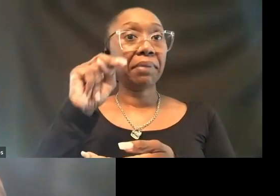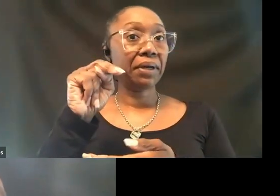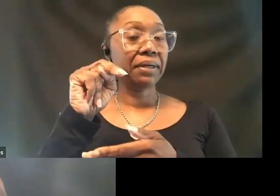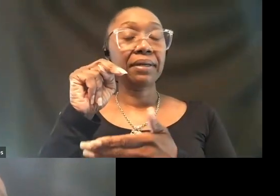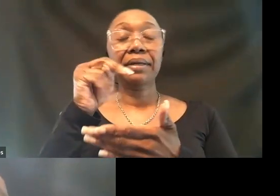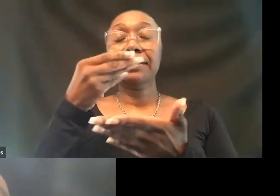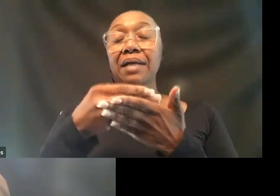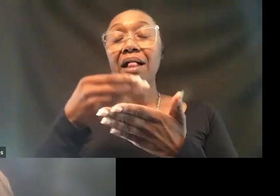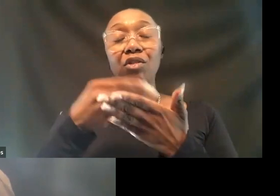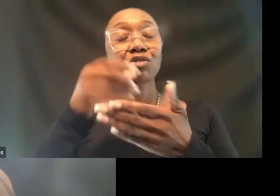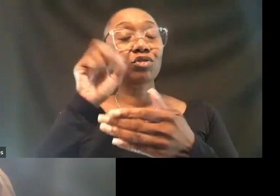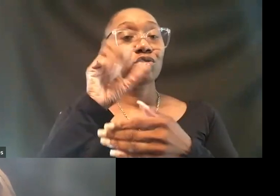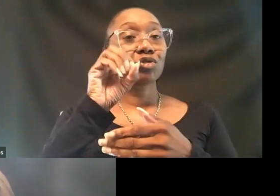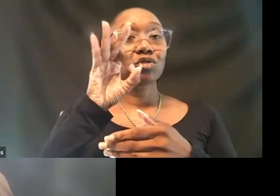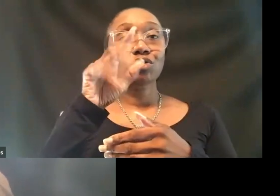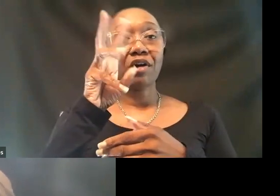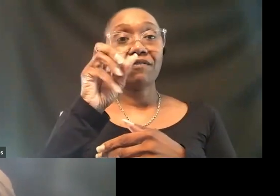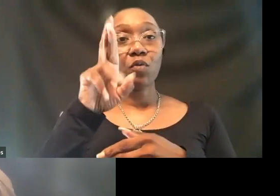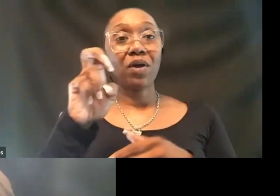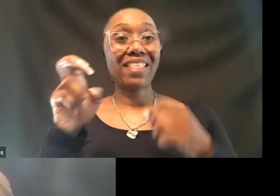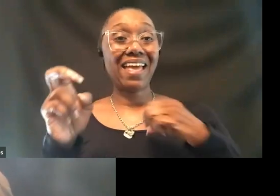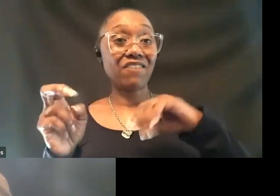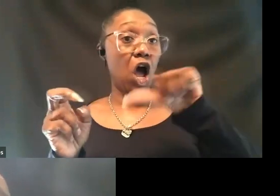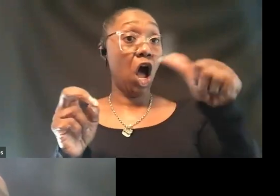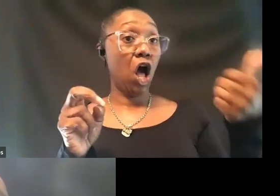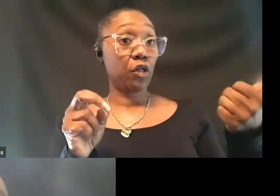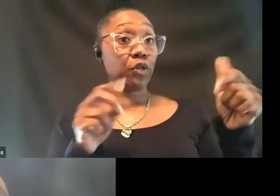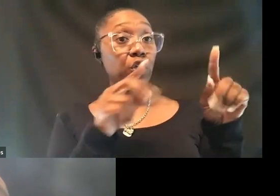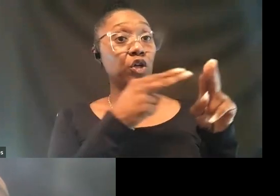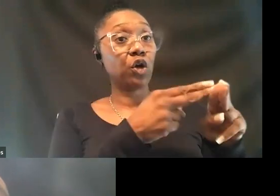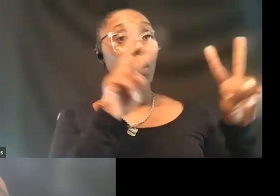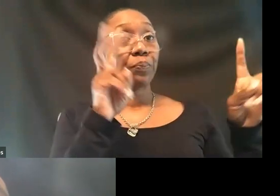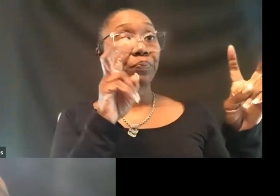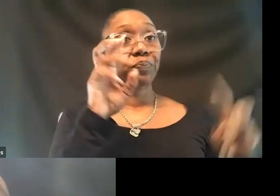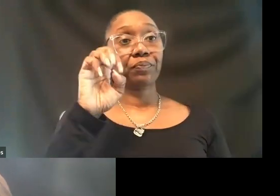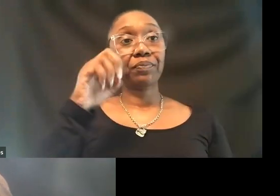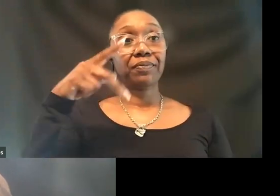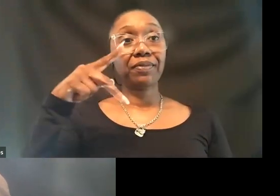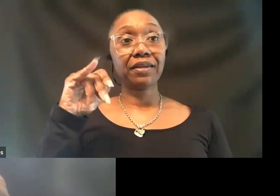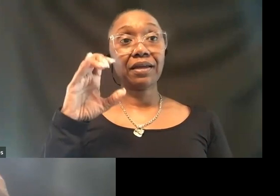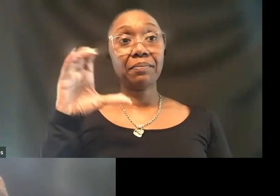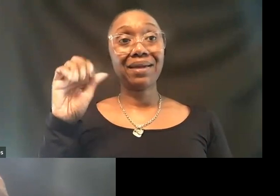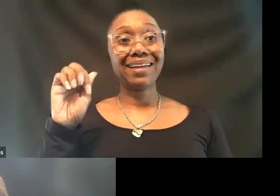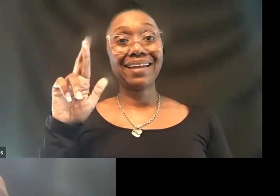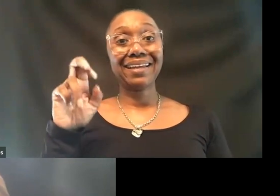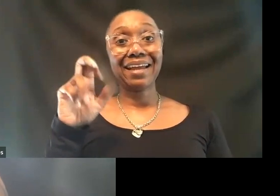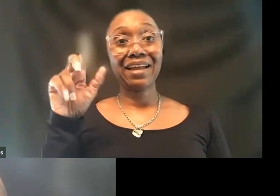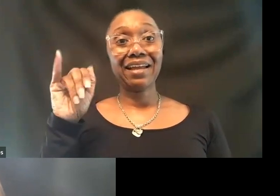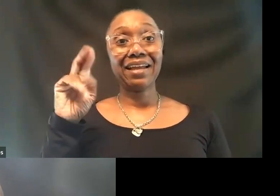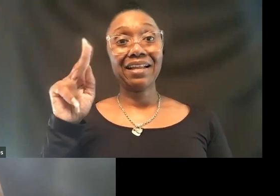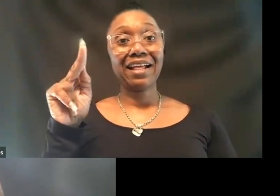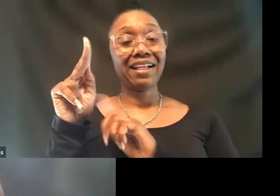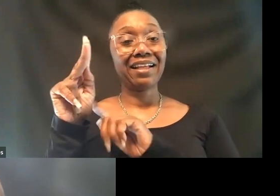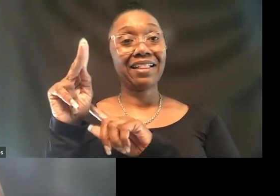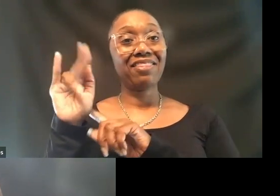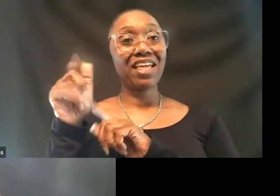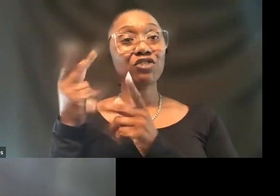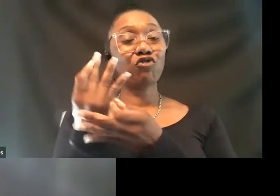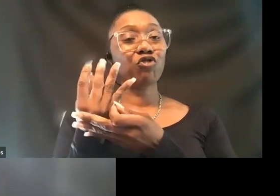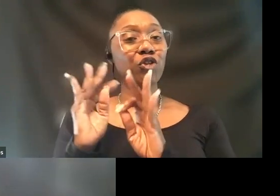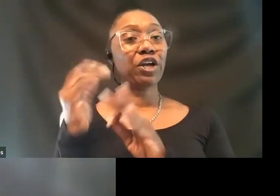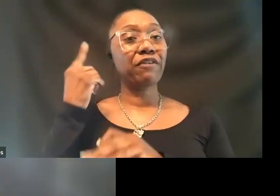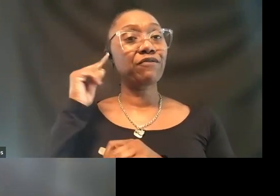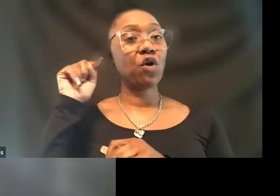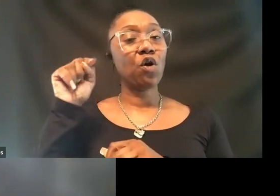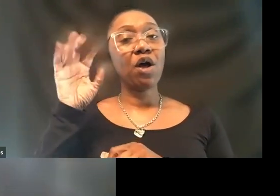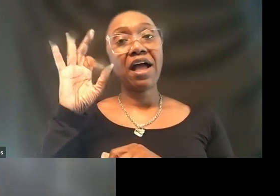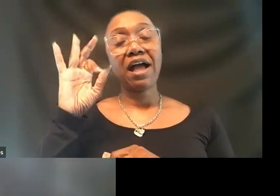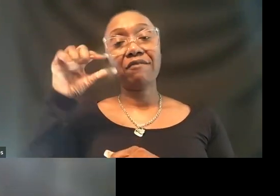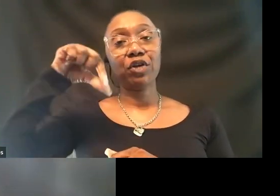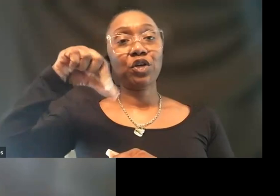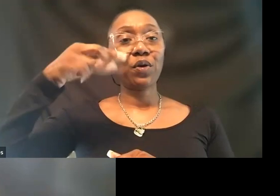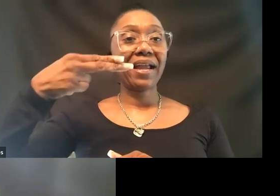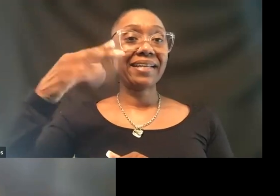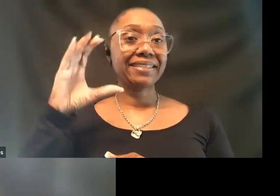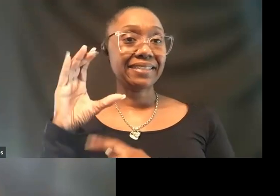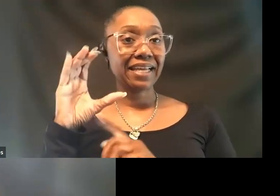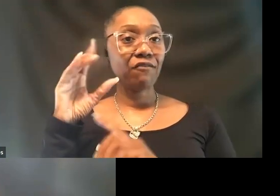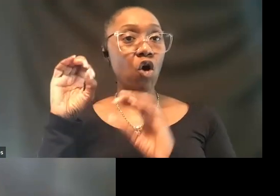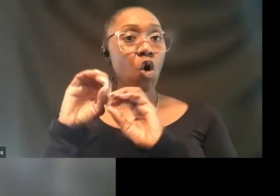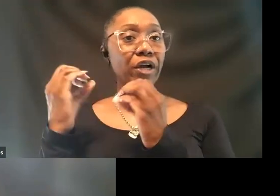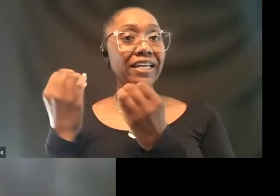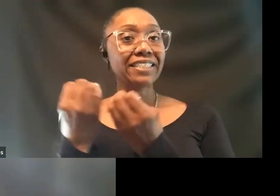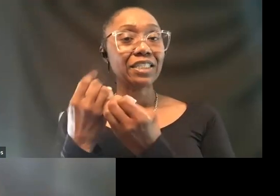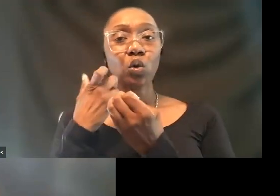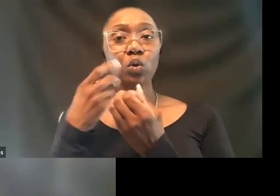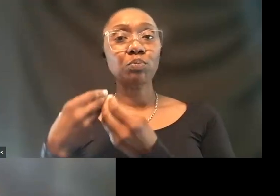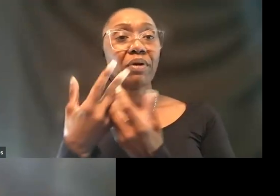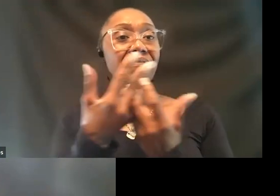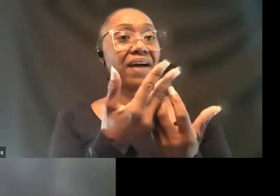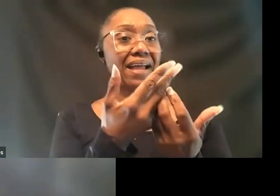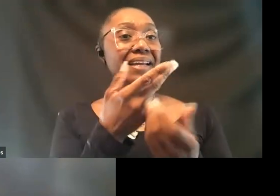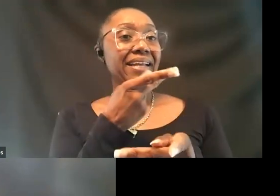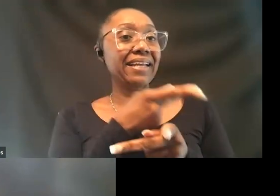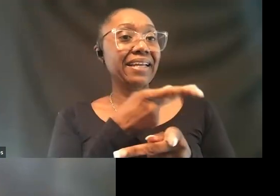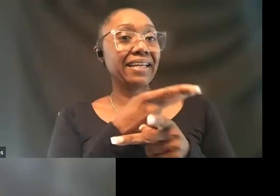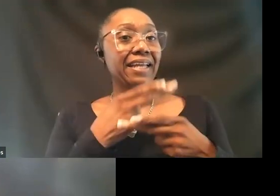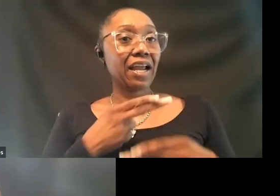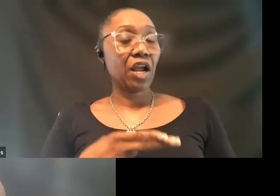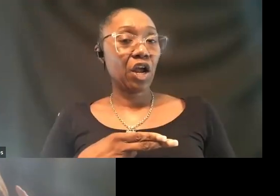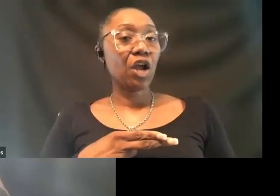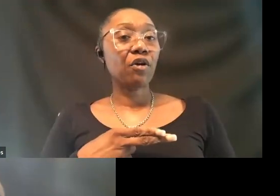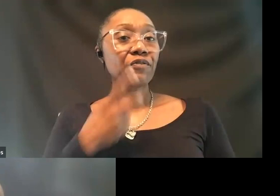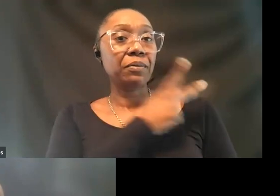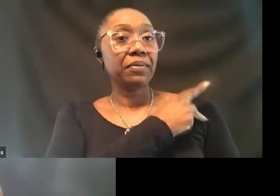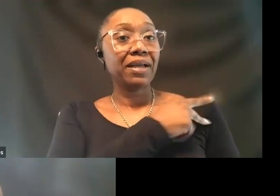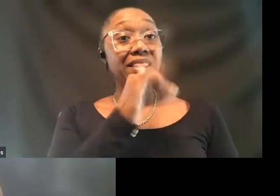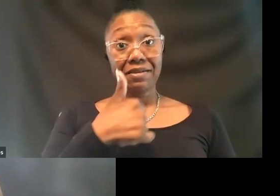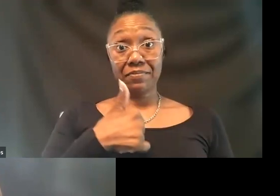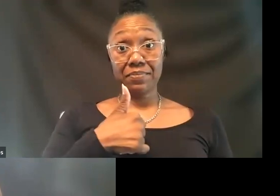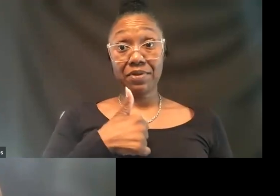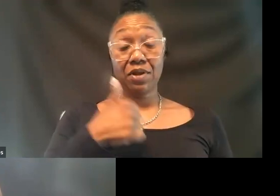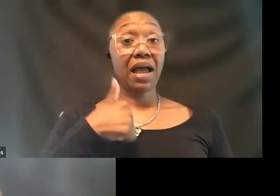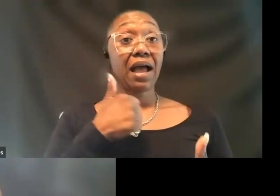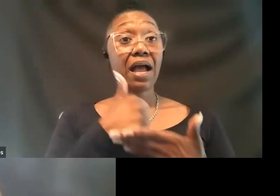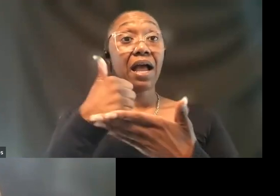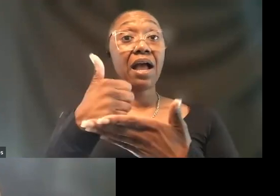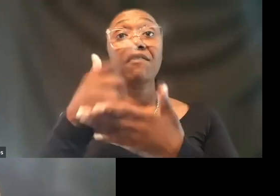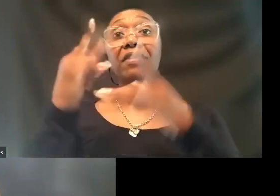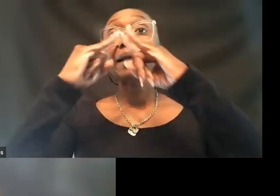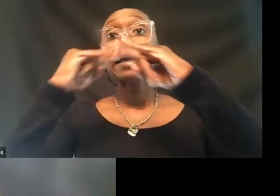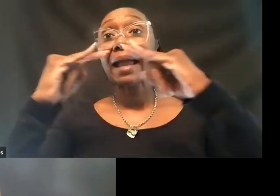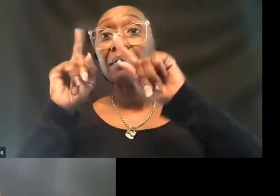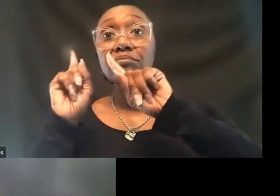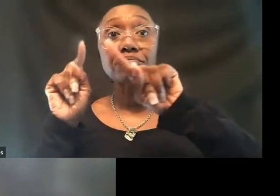They also have something called epic care link. which is a free version basically for nonprofits for FQHCs for organizations that qualify that are providing health care for patients like like myself when I'm out out providing health care with, in the camps, you know, for on house patients.